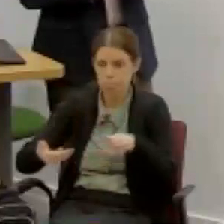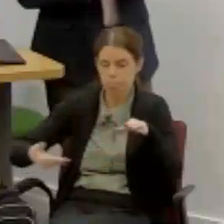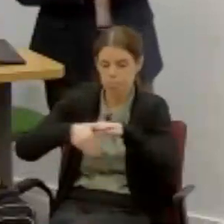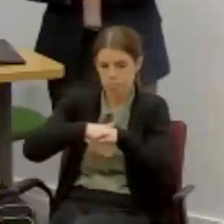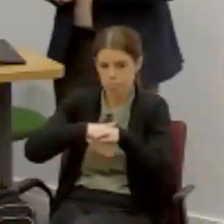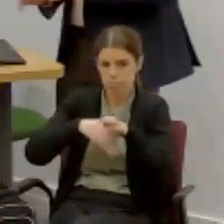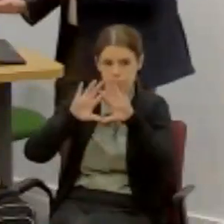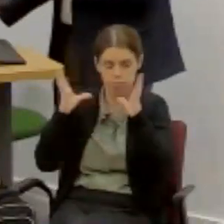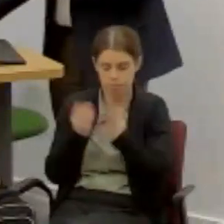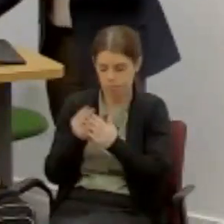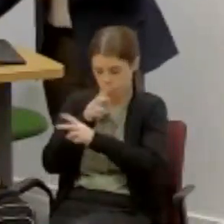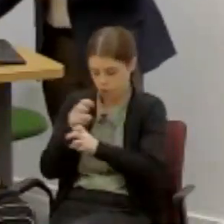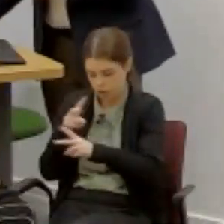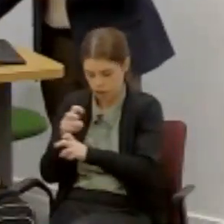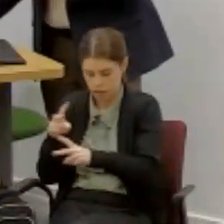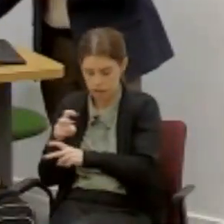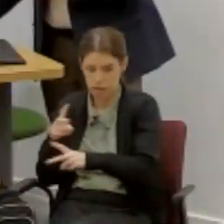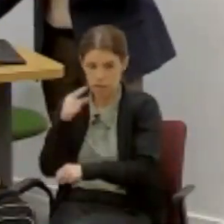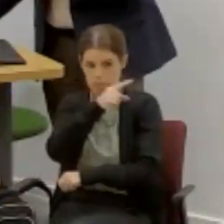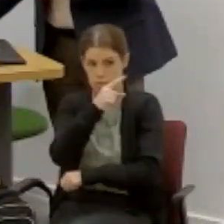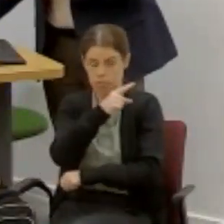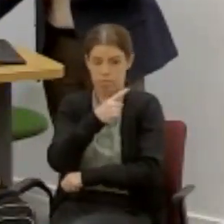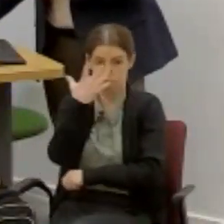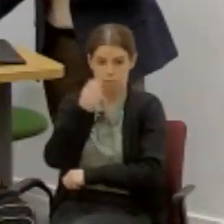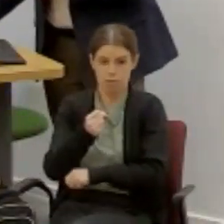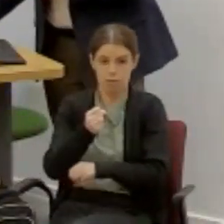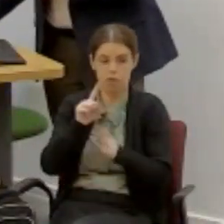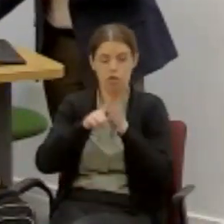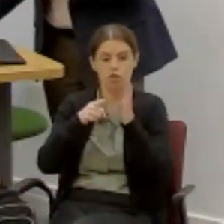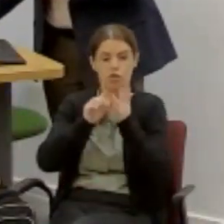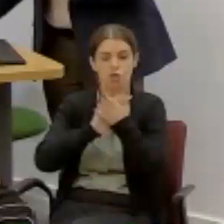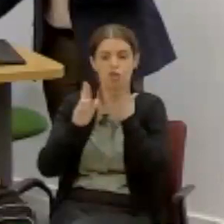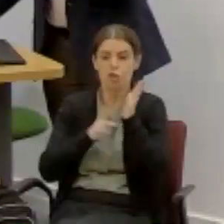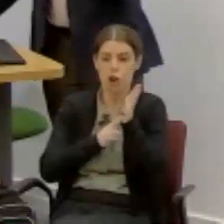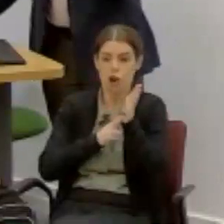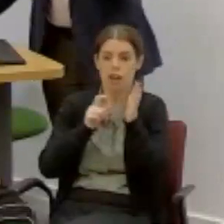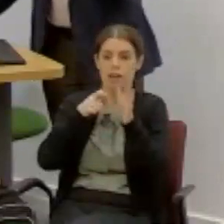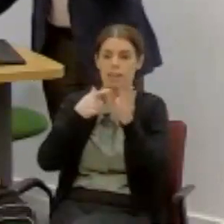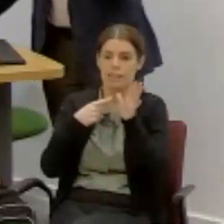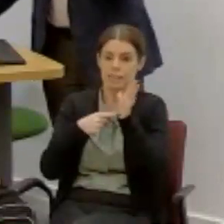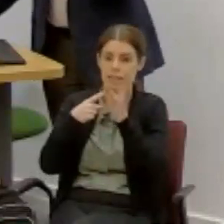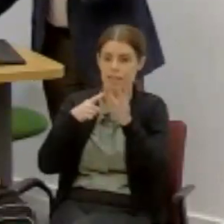In the research and on the screen, just to john Mclean and Katie Stuart who relation